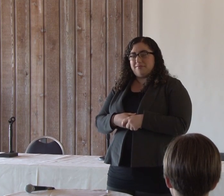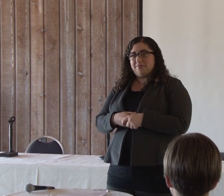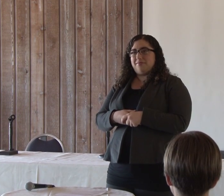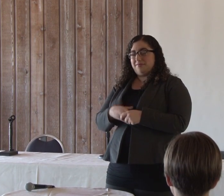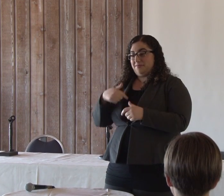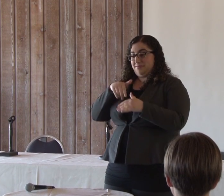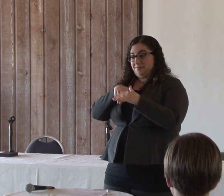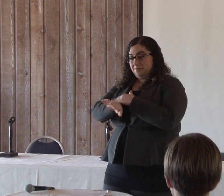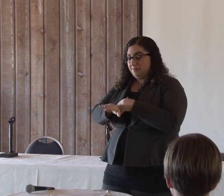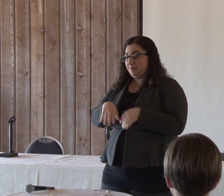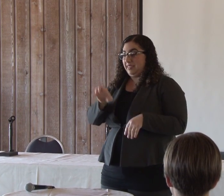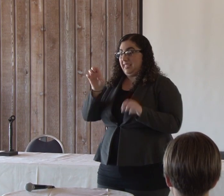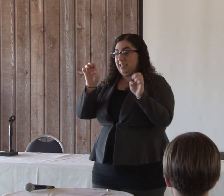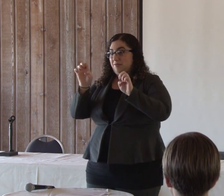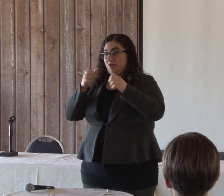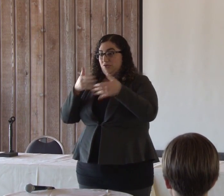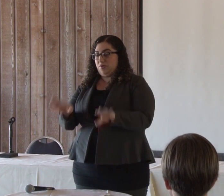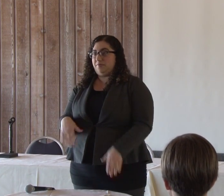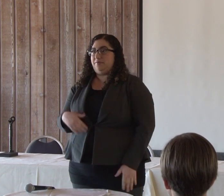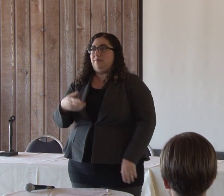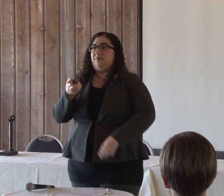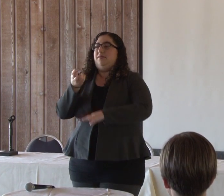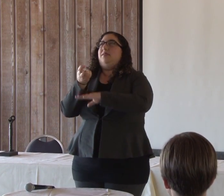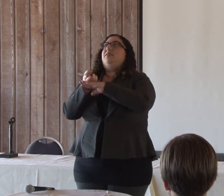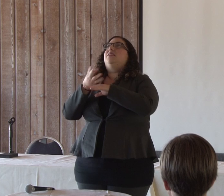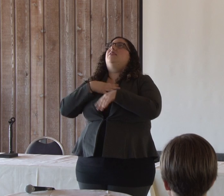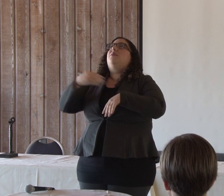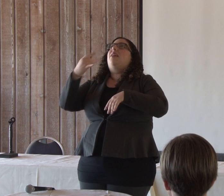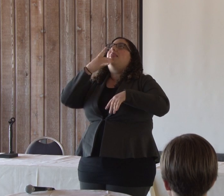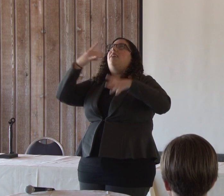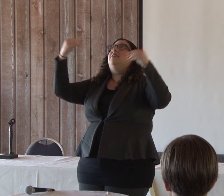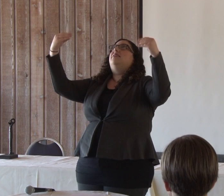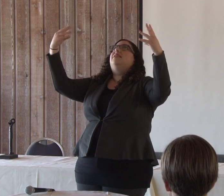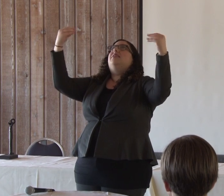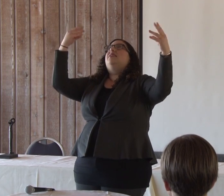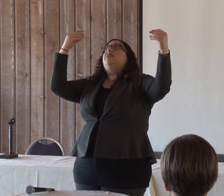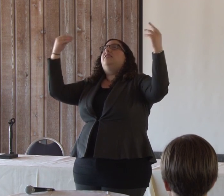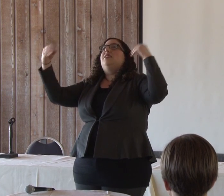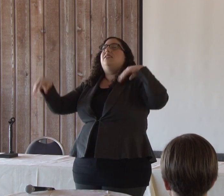we were on our way to the hospital. I remember entering the hospital into